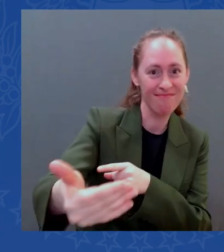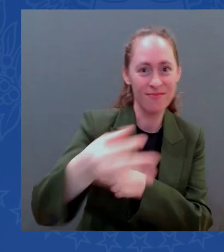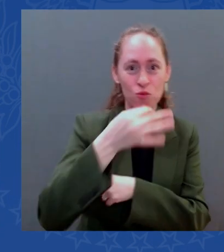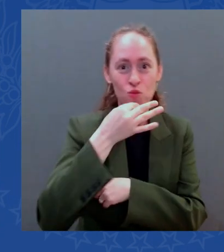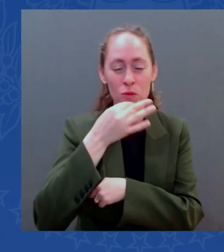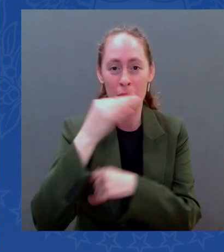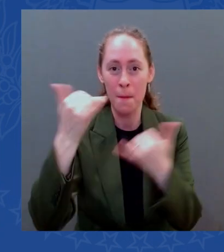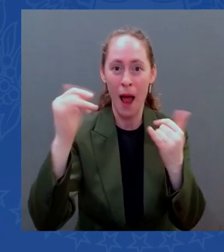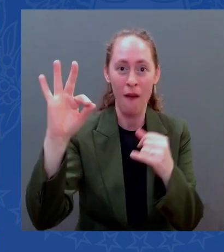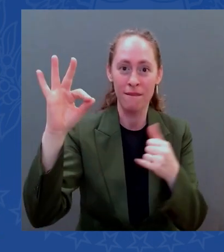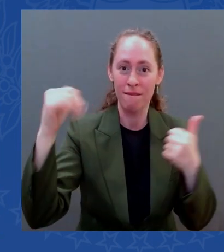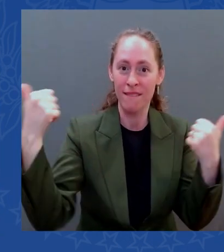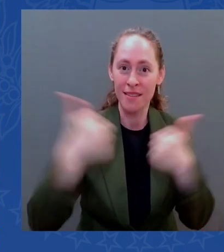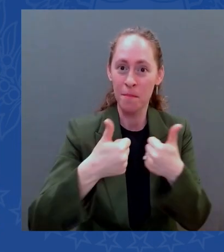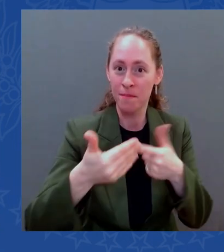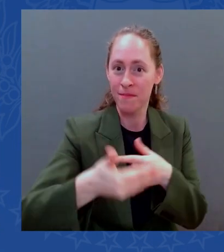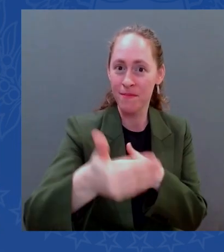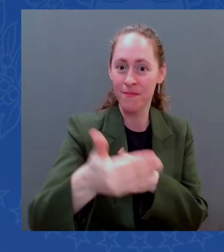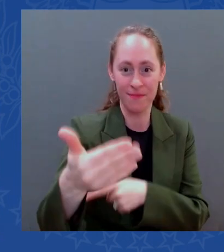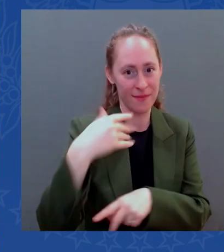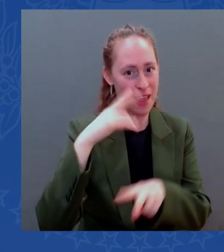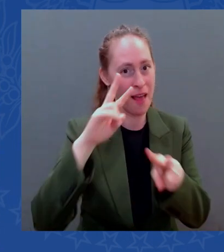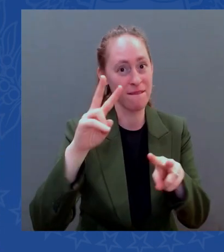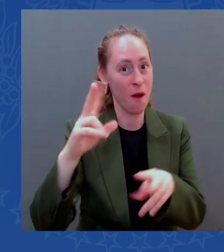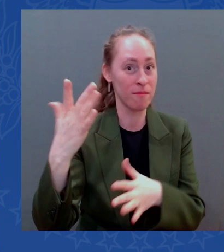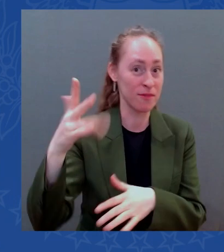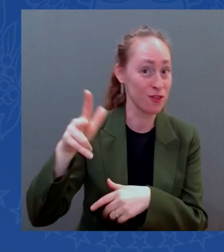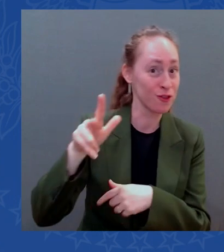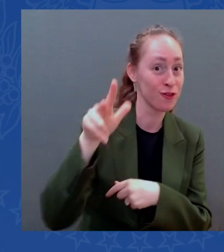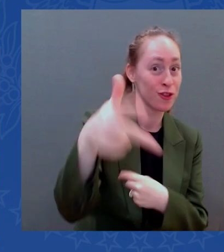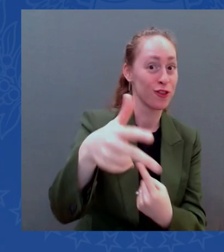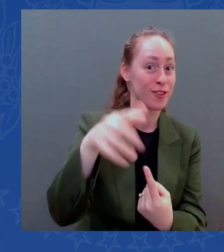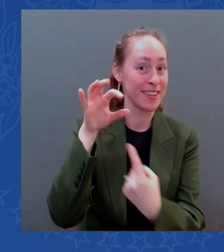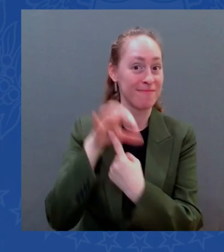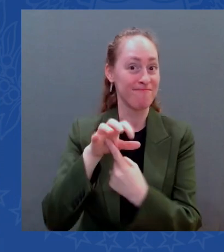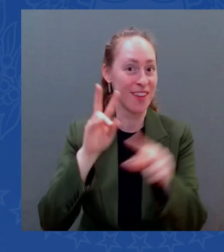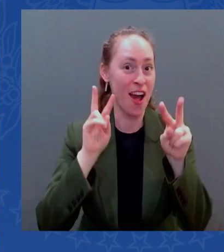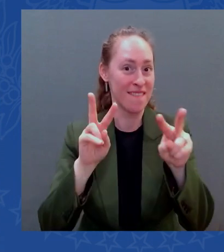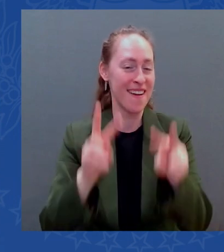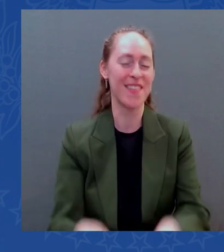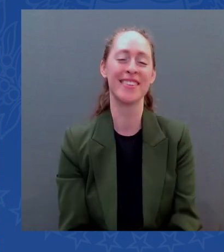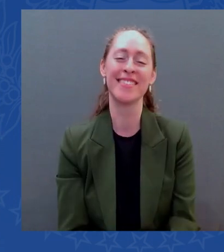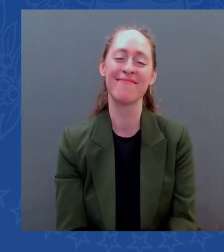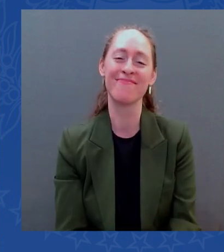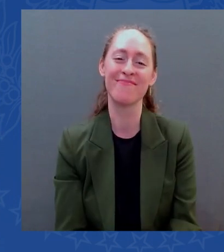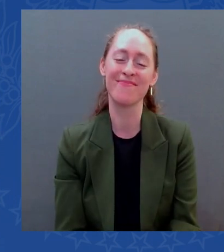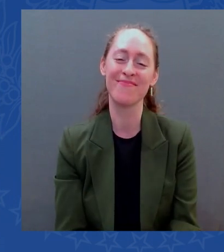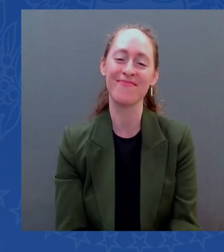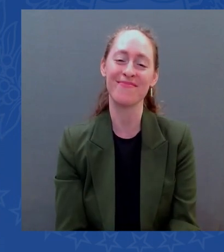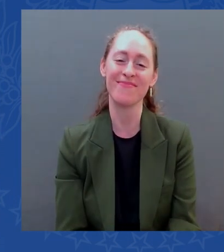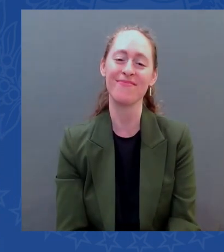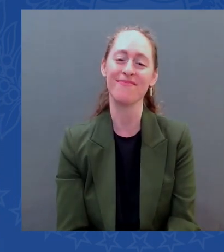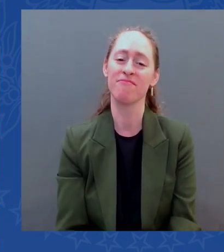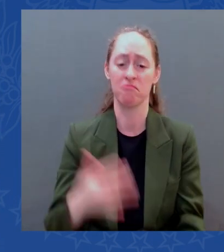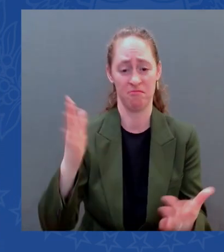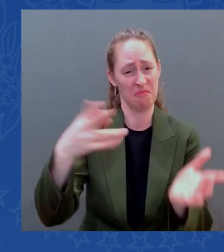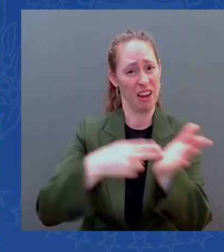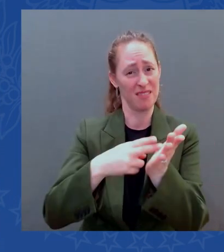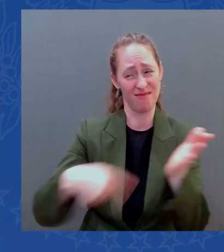Although we know the difficulties ahead of us, we feel we have a great group intact that's going to battle hard for one another and leave it all on the ice.